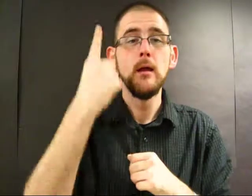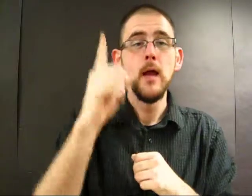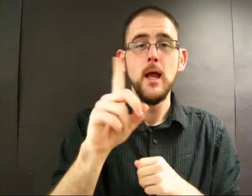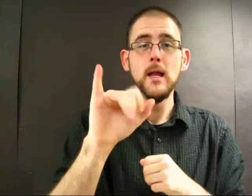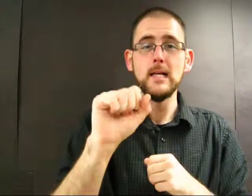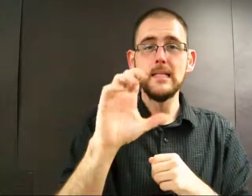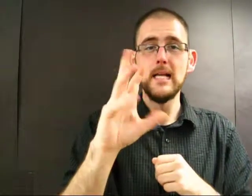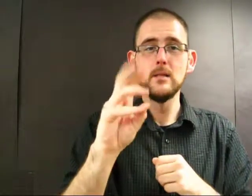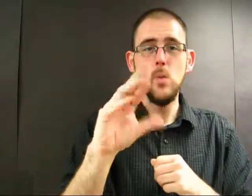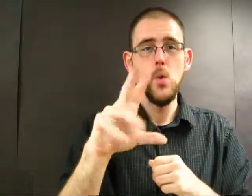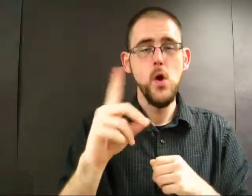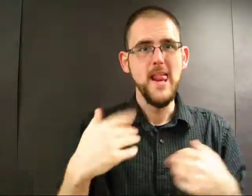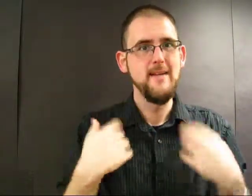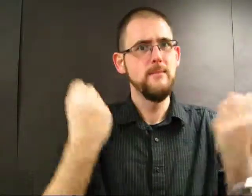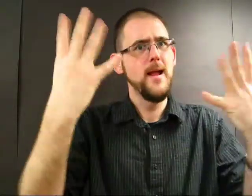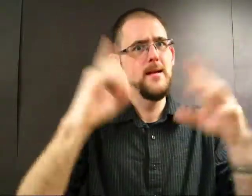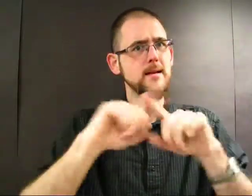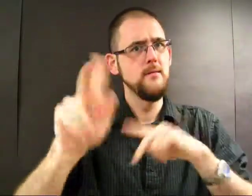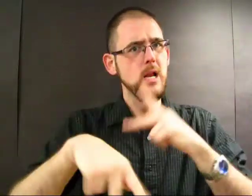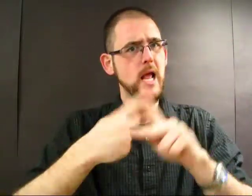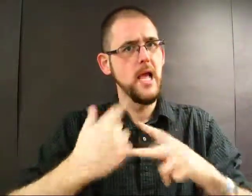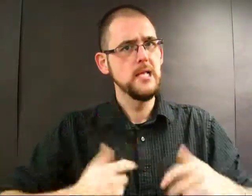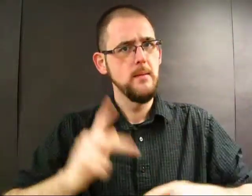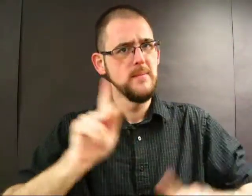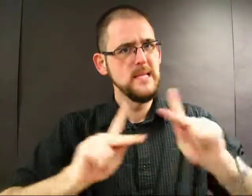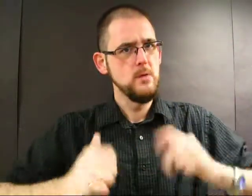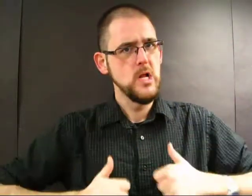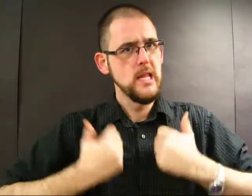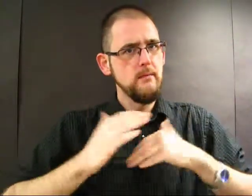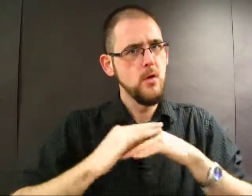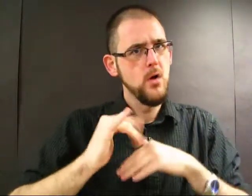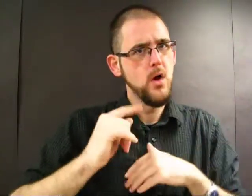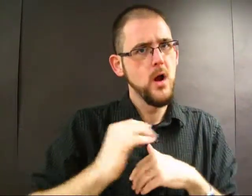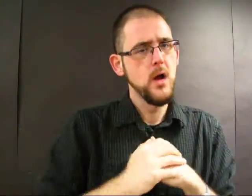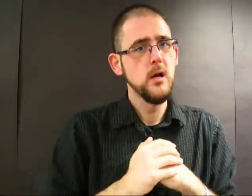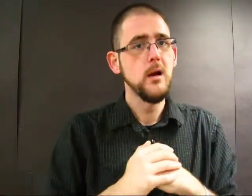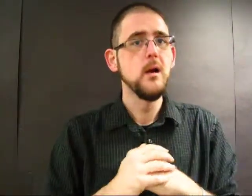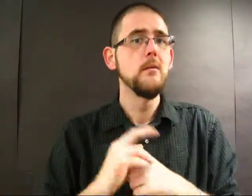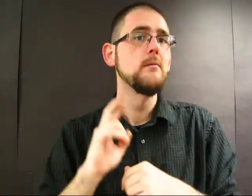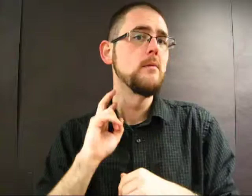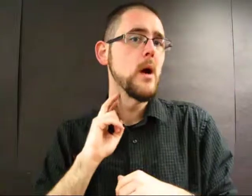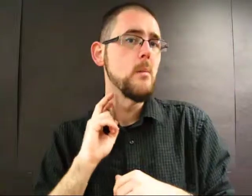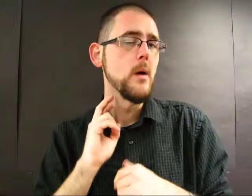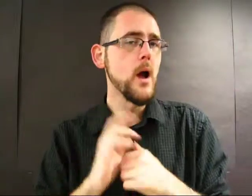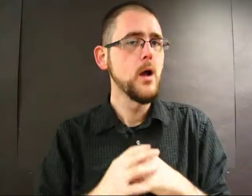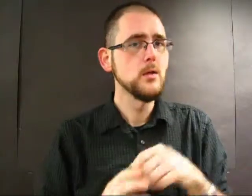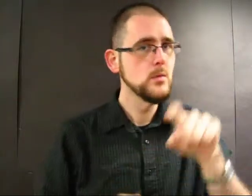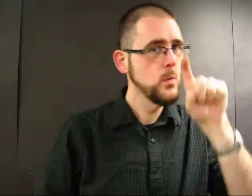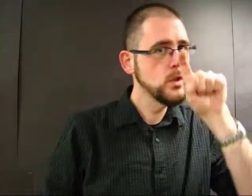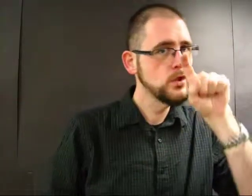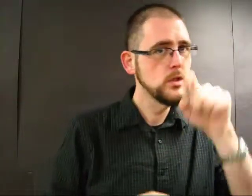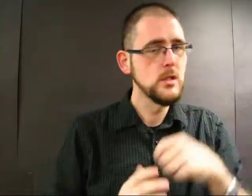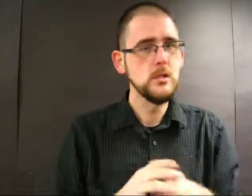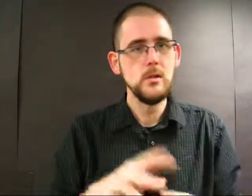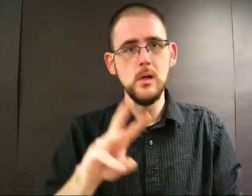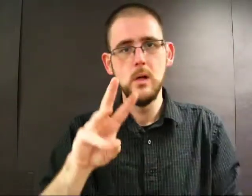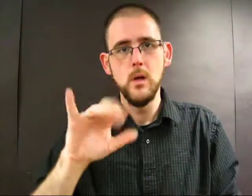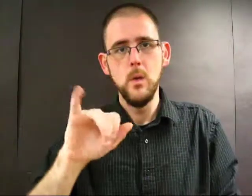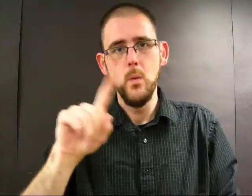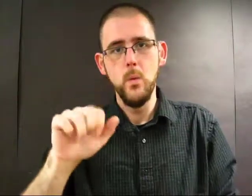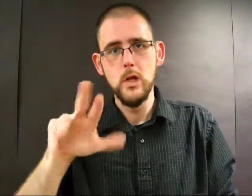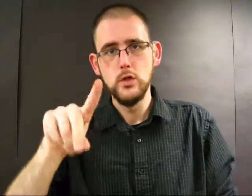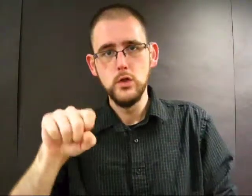The Discworld has a lot of different kind of people, like vampires, witches, wizards,